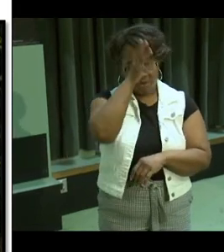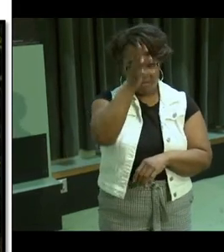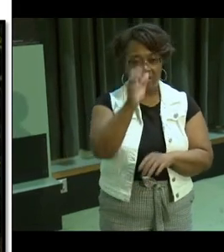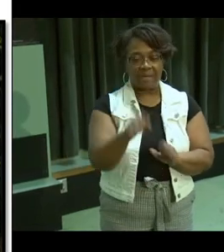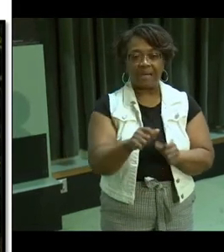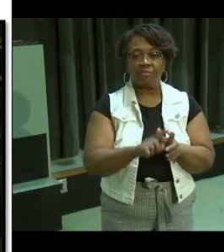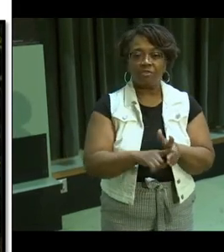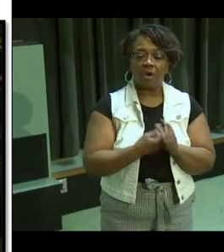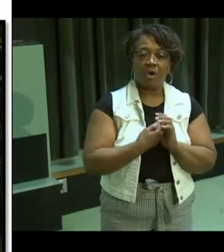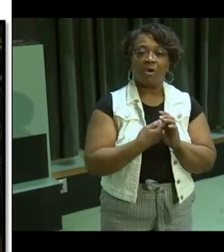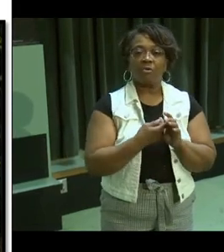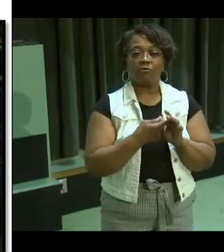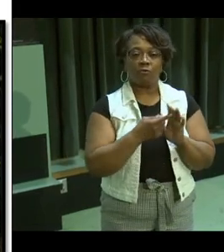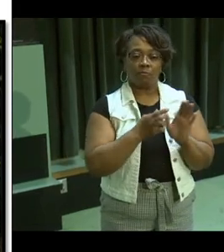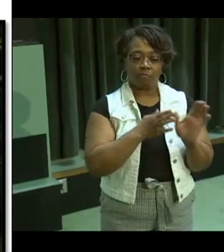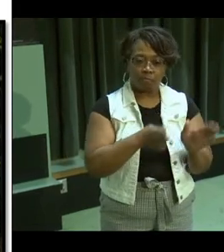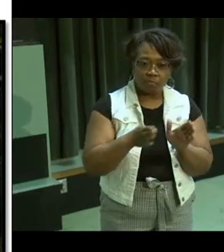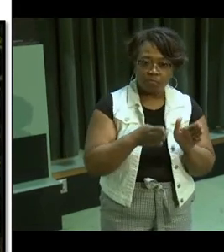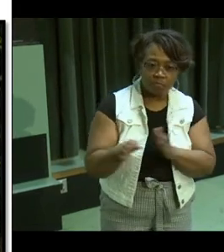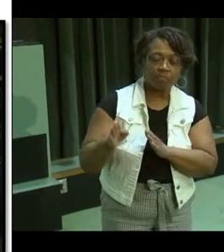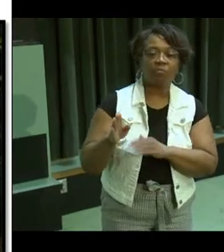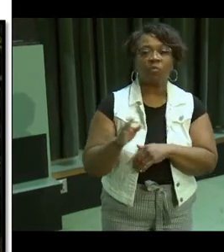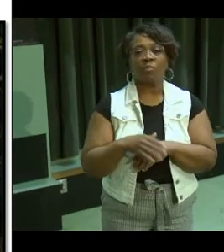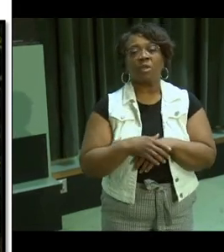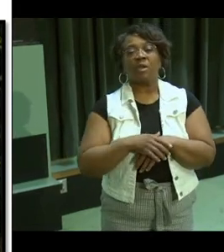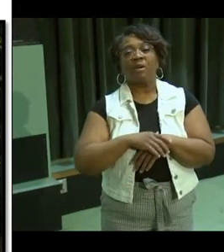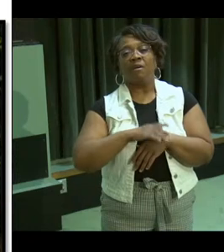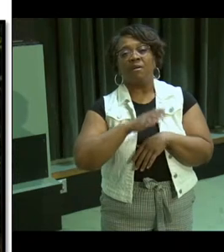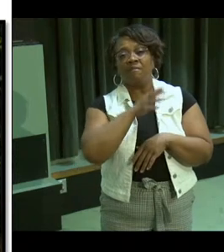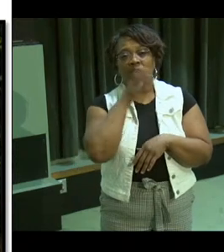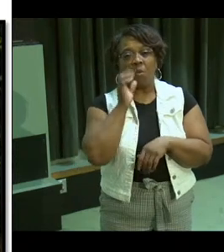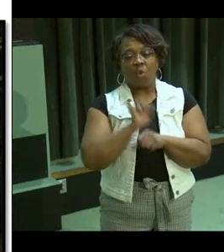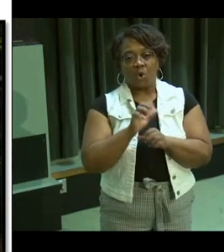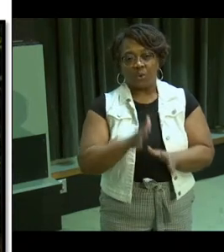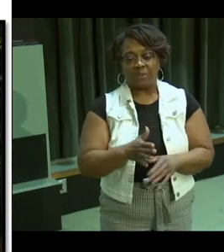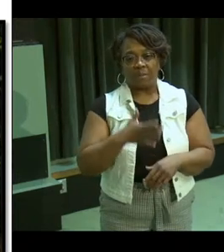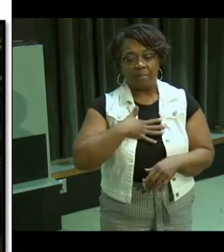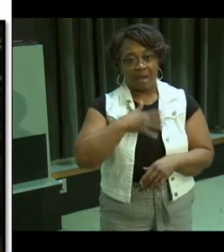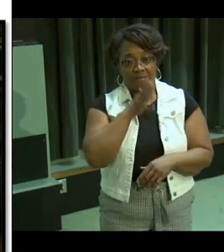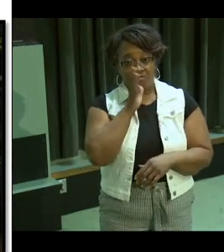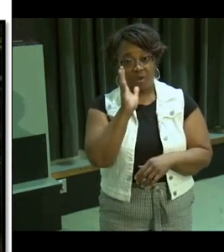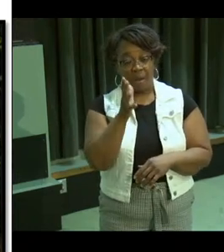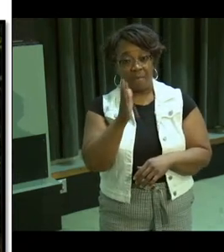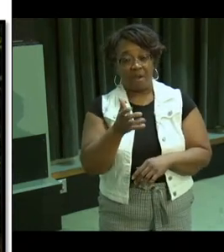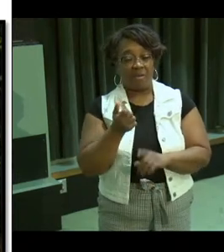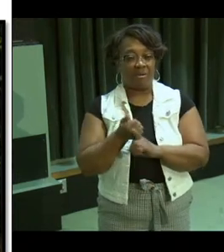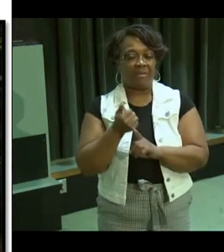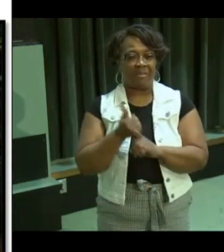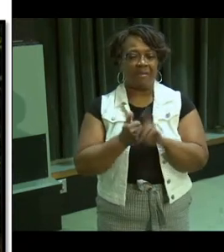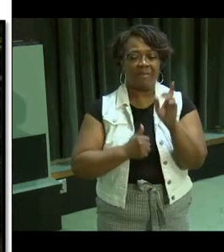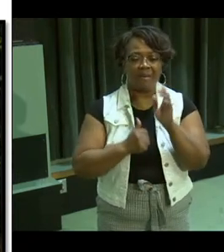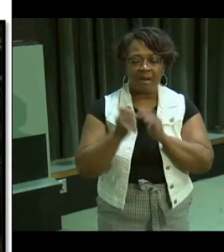could begin, you know, starting